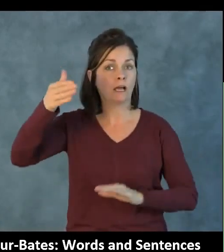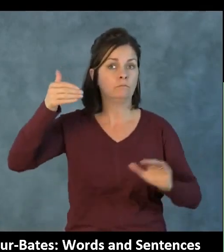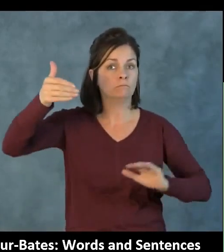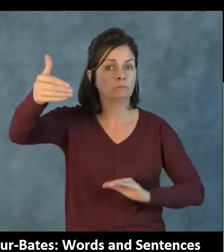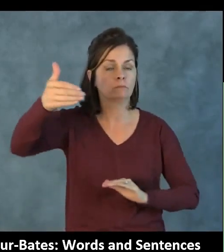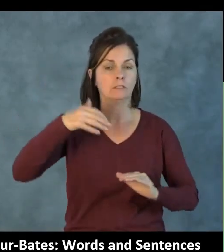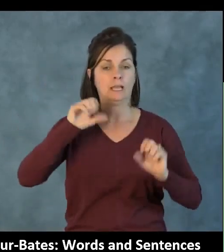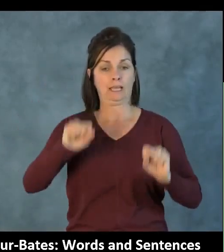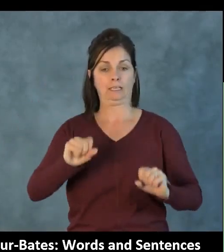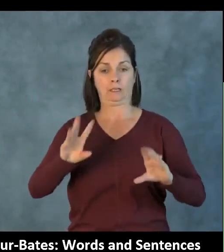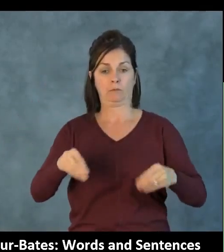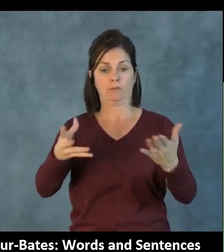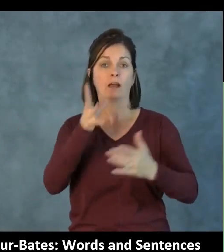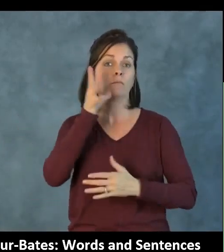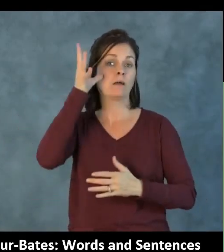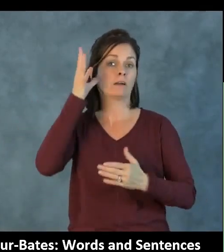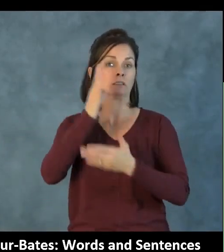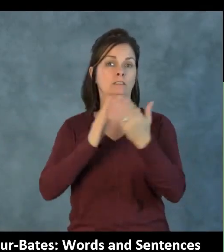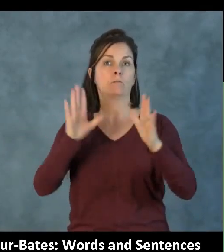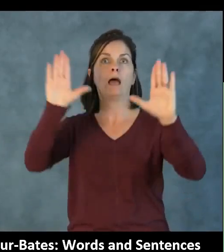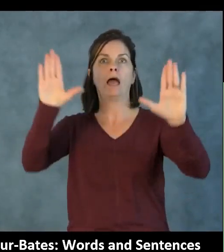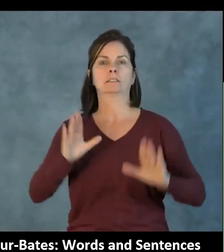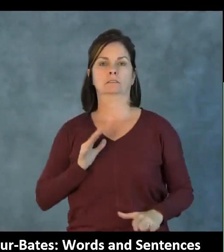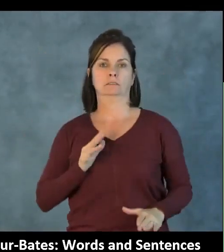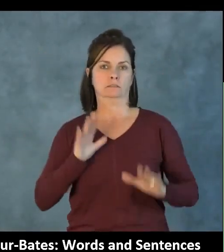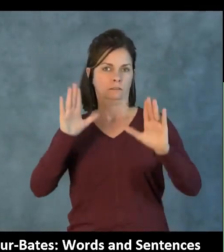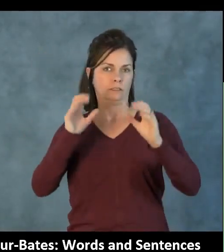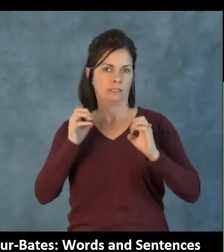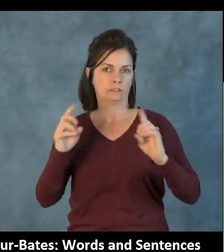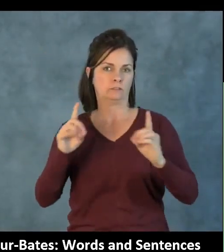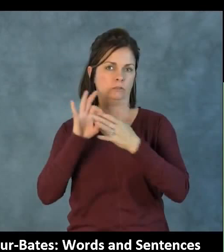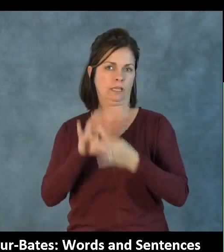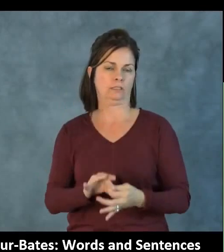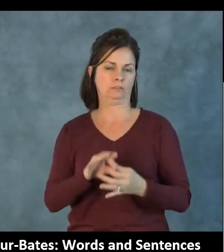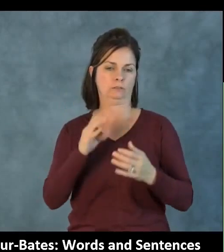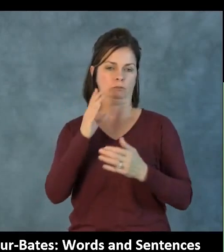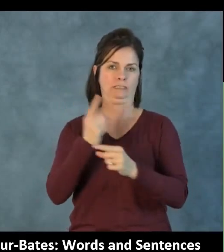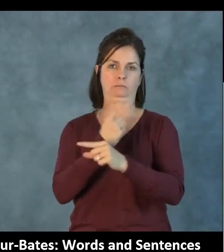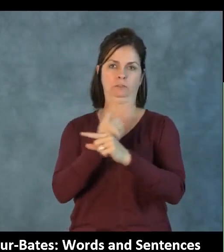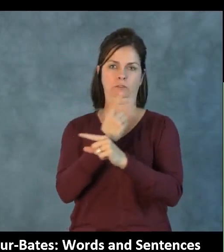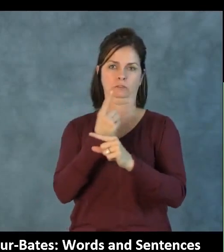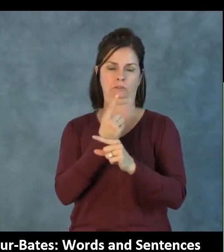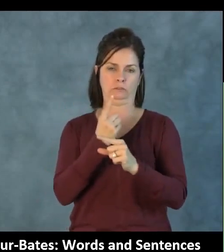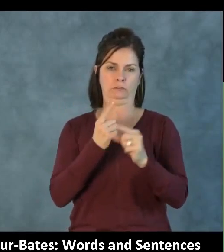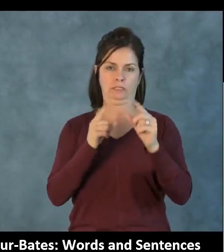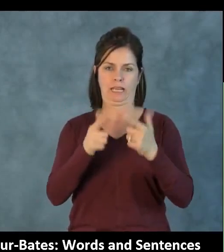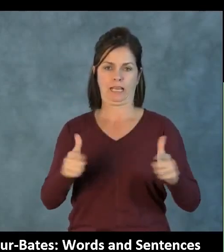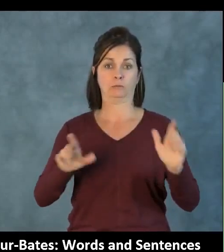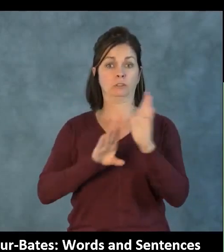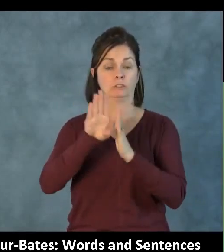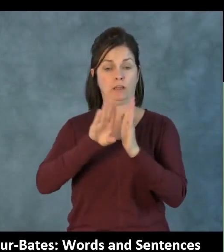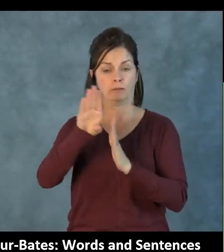education about typical language development. One of the things you can talk about